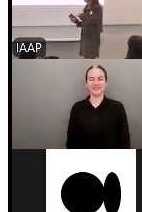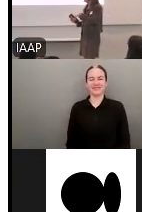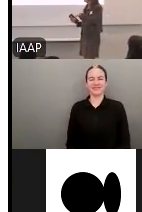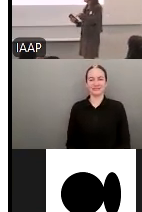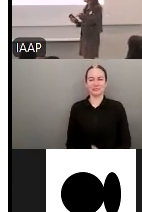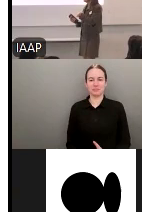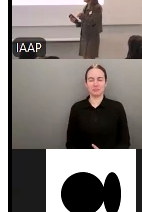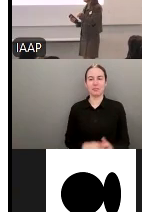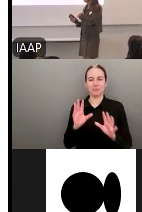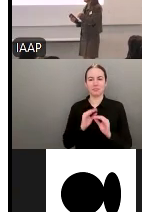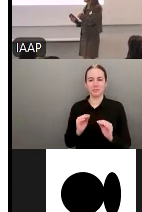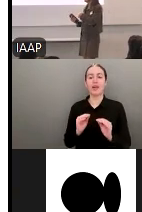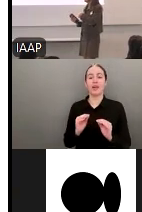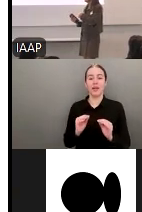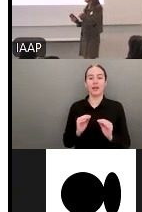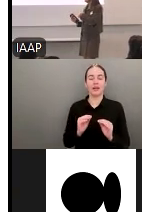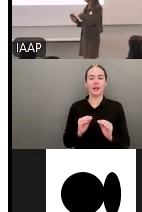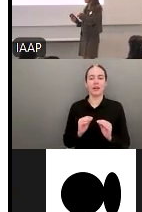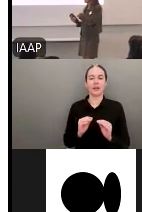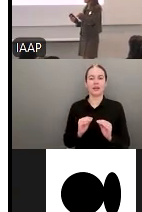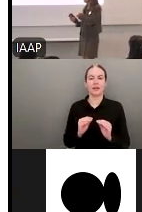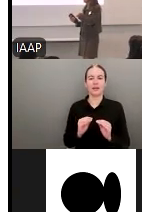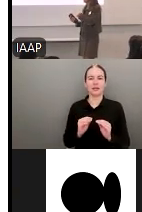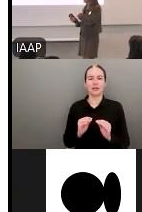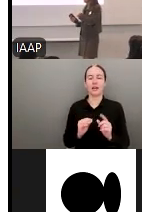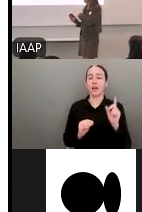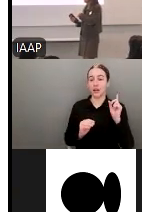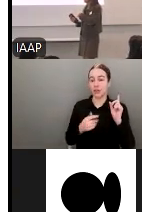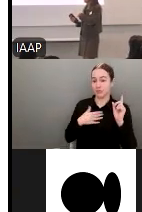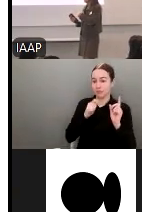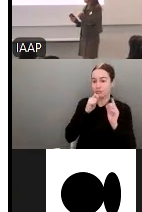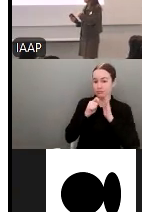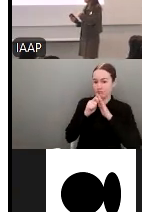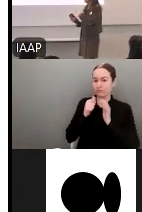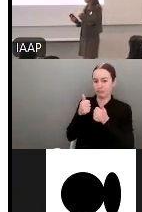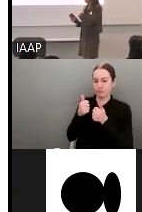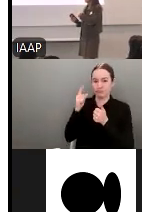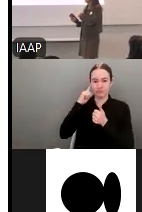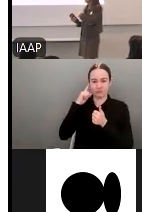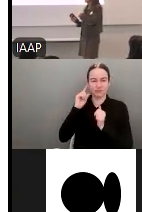Which which microphone? Yeah, it's still on. There's not. So. Yes.